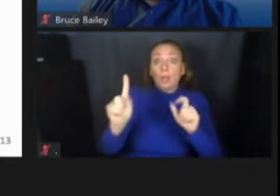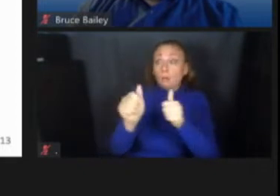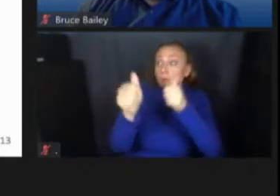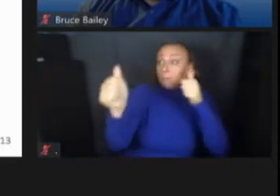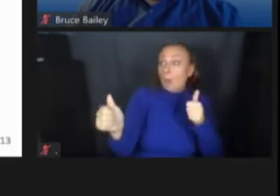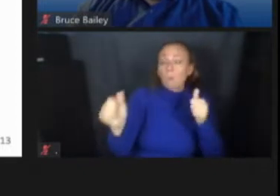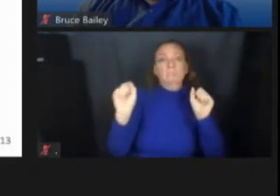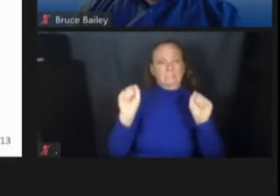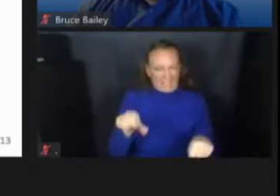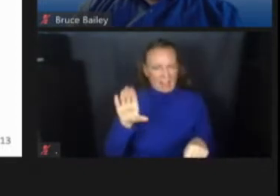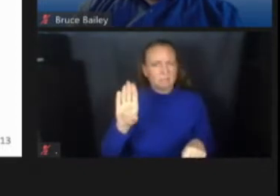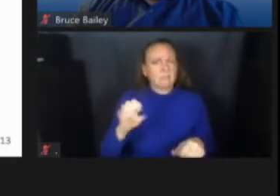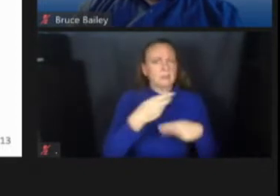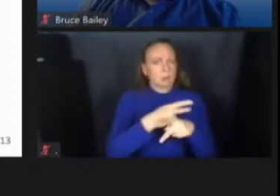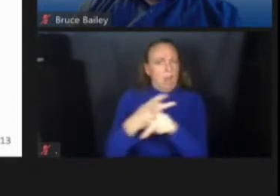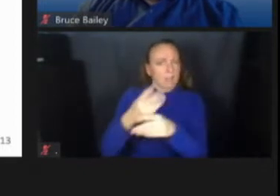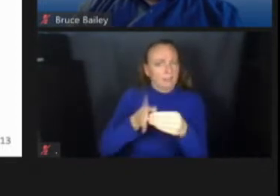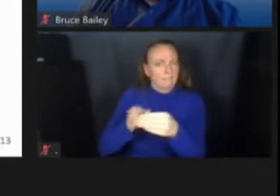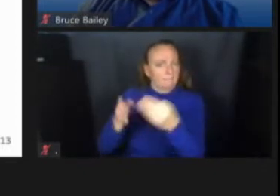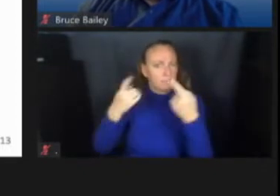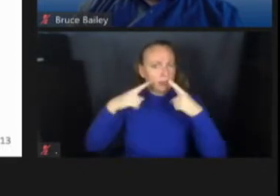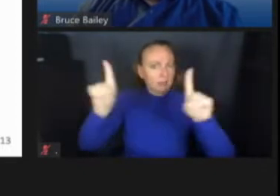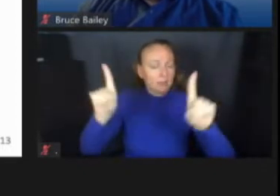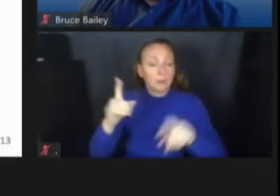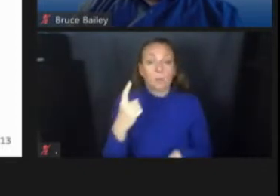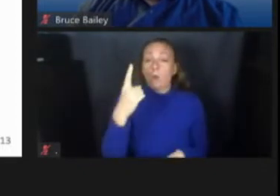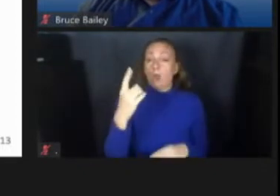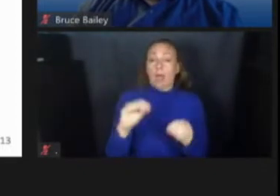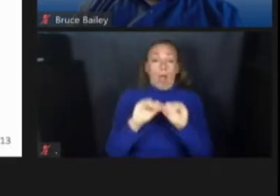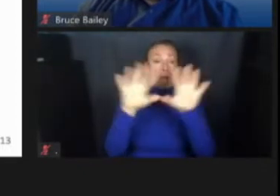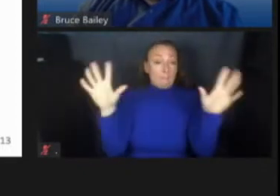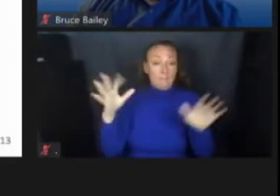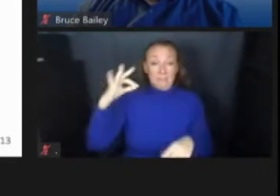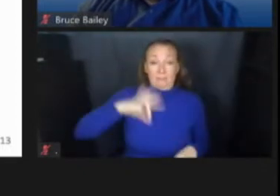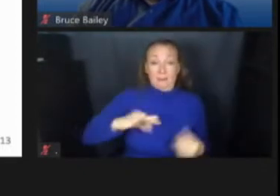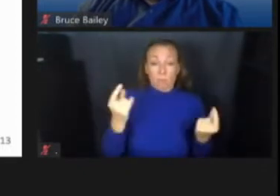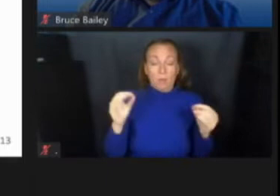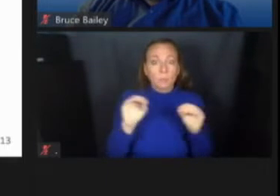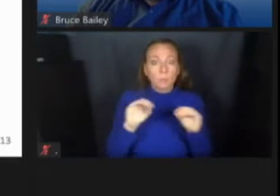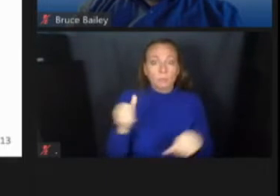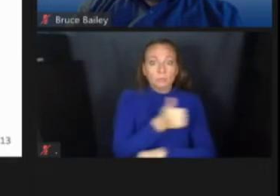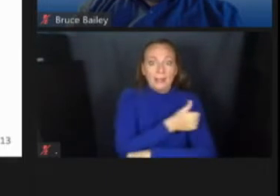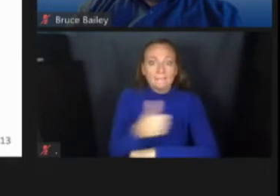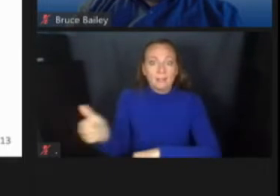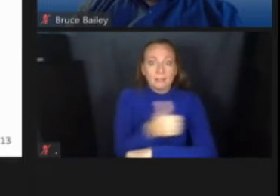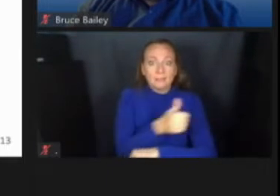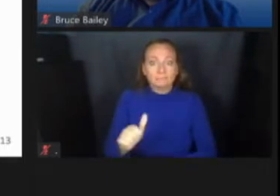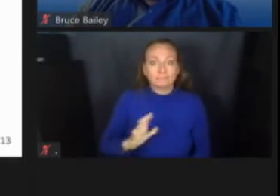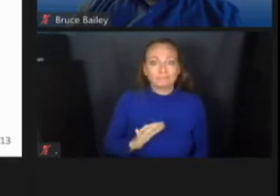The most obvious benefit is no travel, which is nice for everyone. But for a person with a disability,